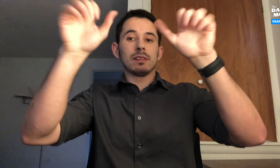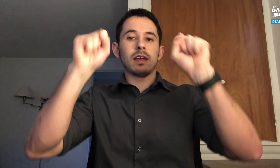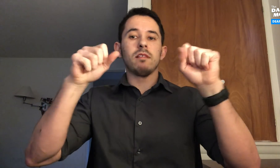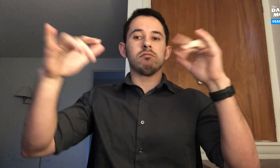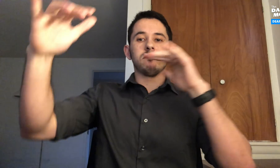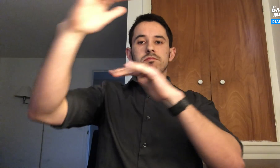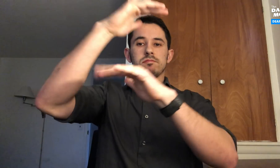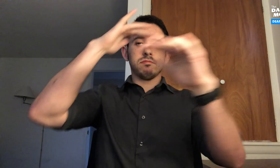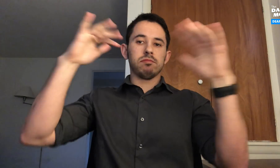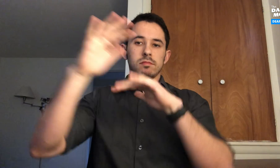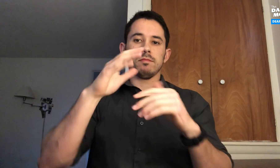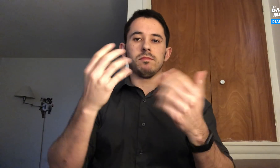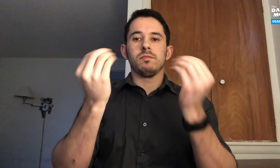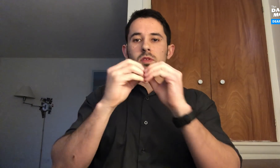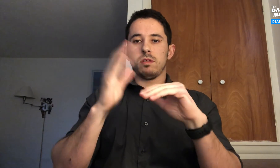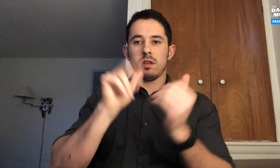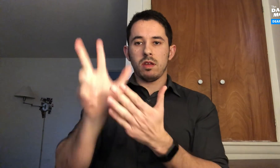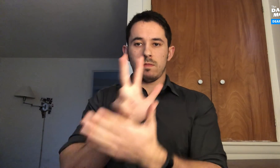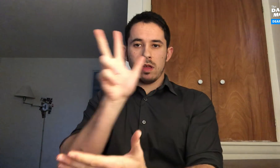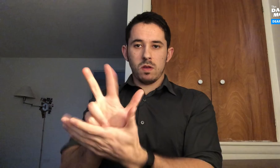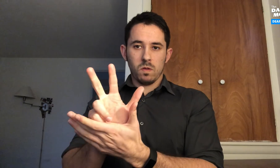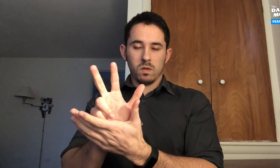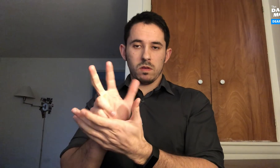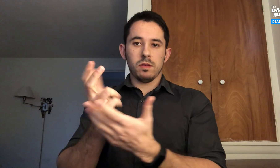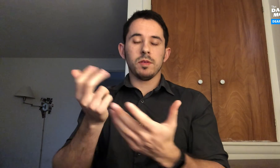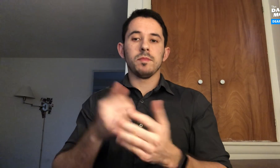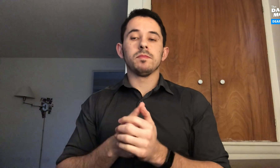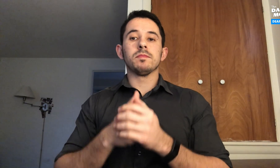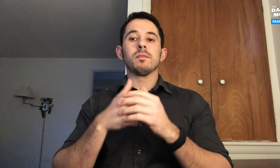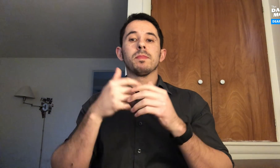the air more than three hours.